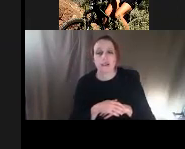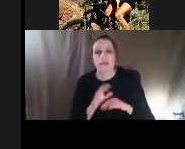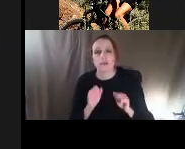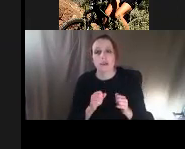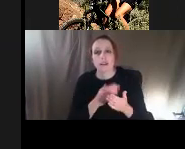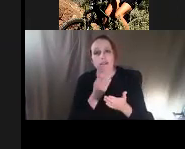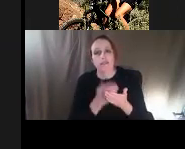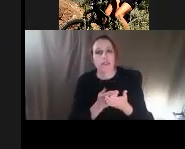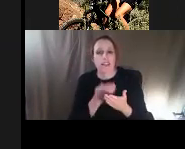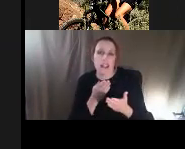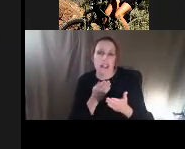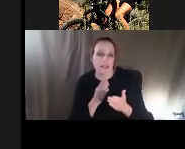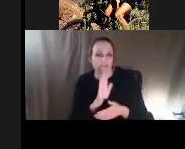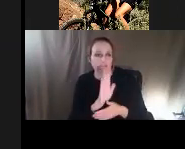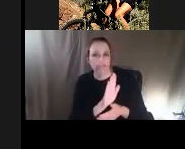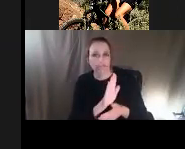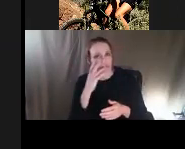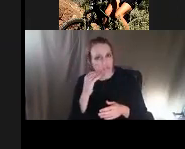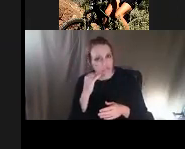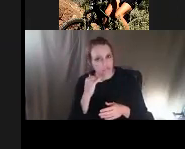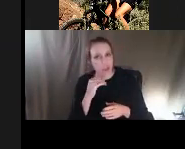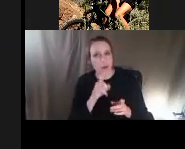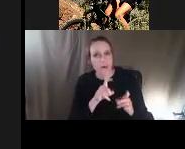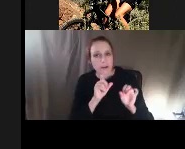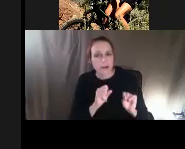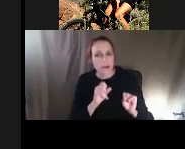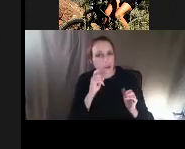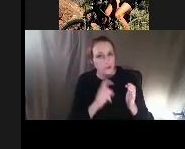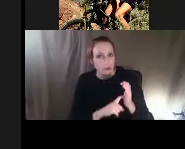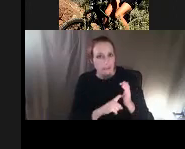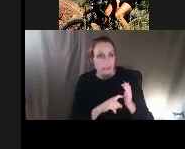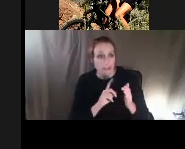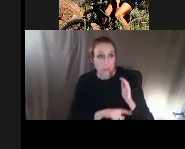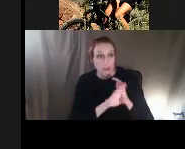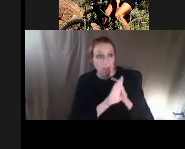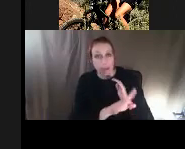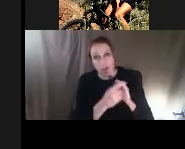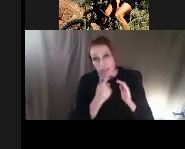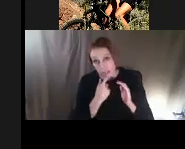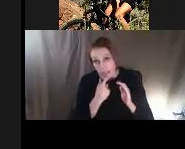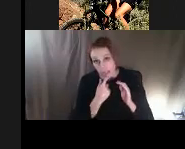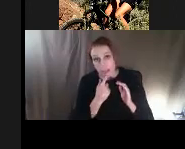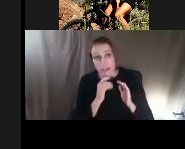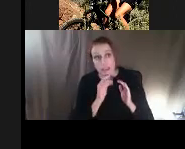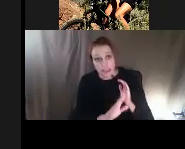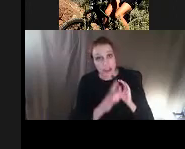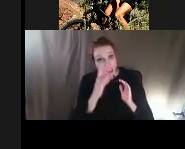We've got to be able to recognize that what they're telling us is their experience, and we have to honor that.